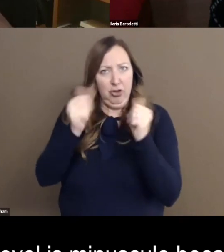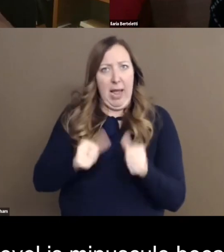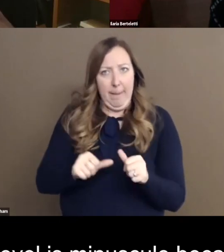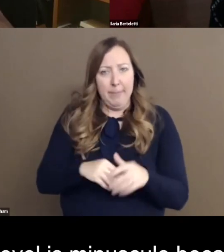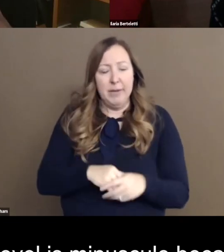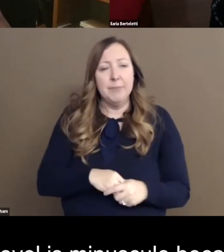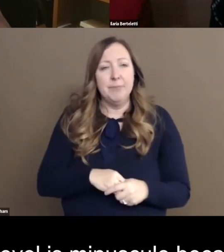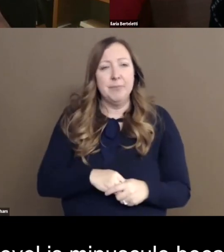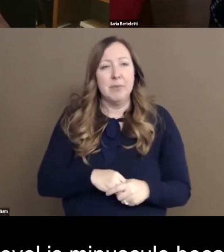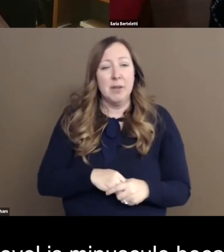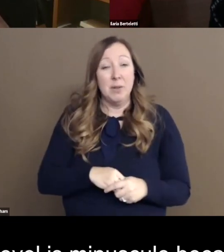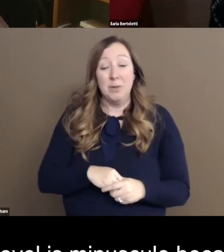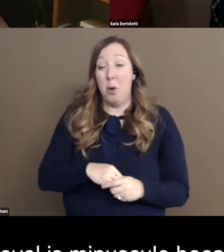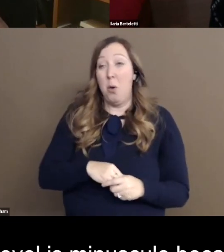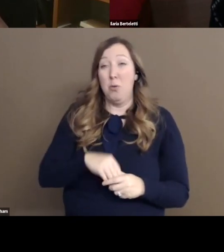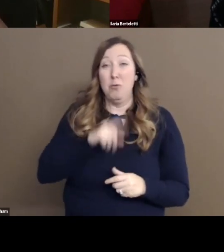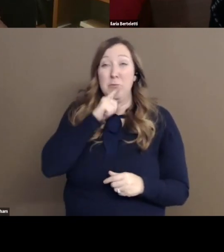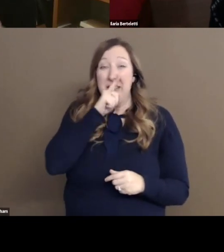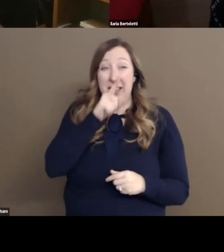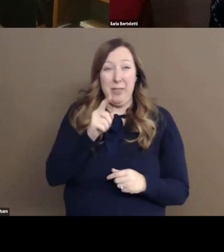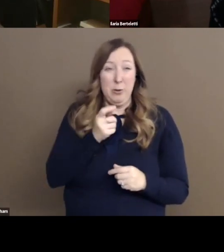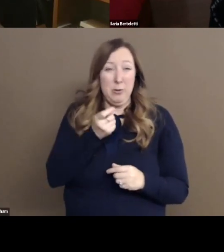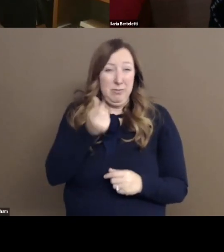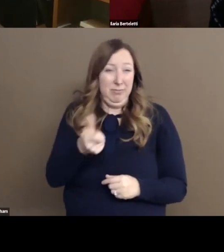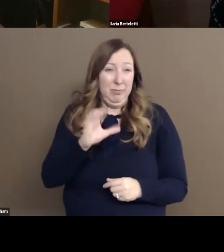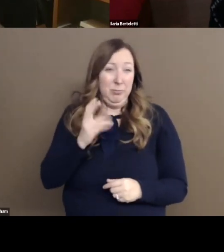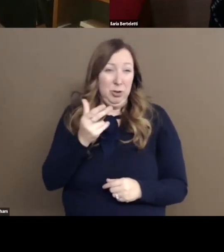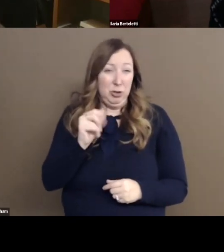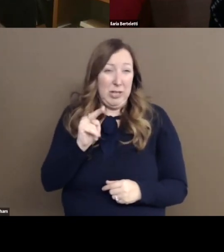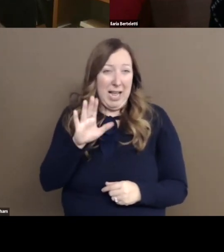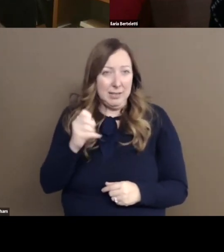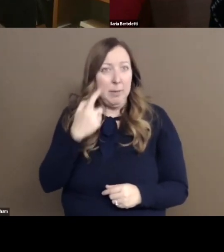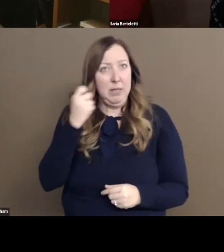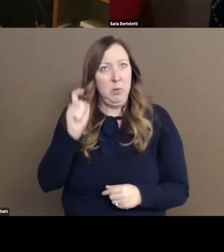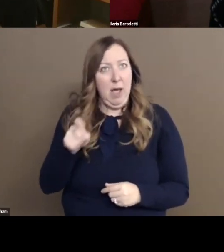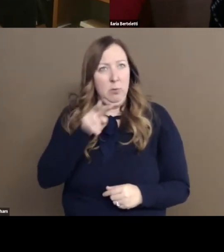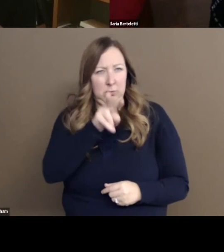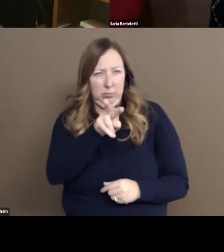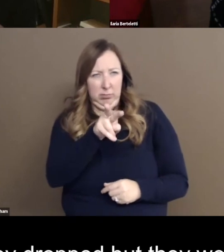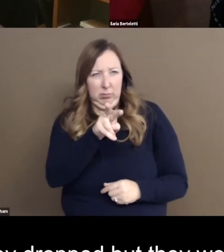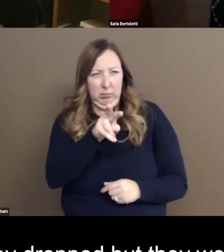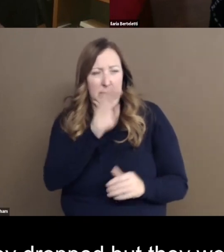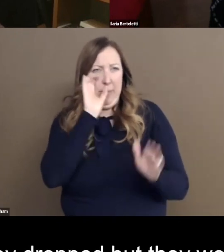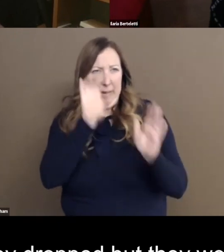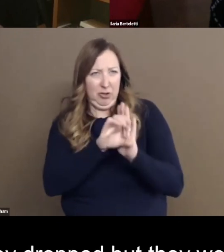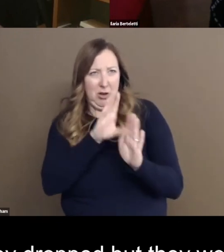have to name it and get it right so um so even in those cases they you